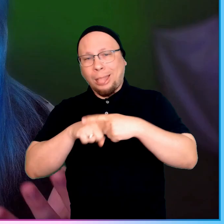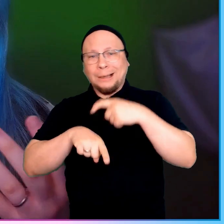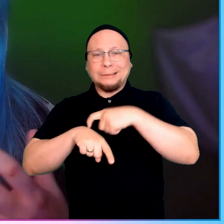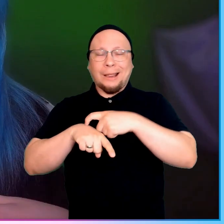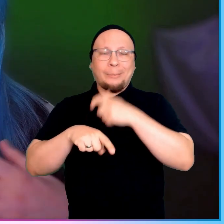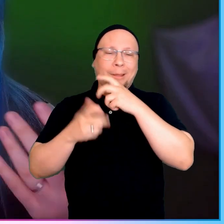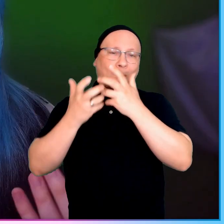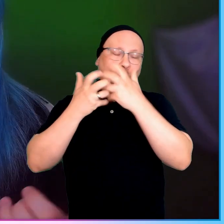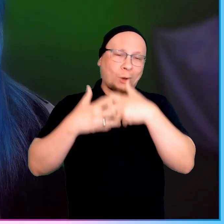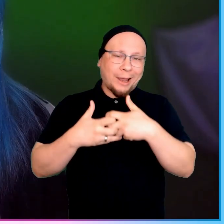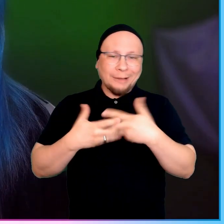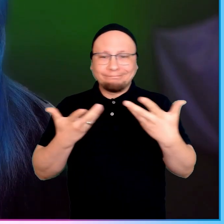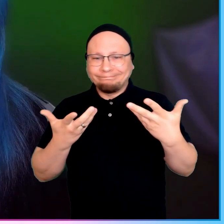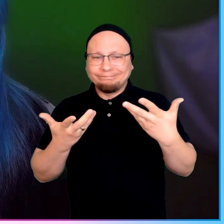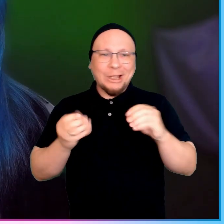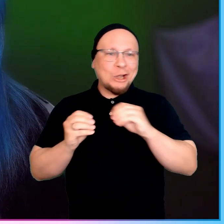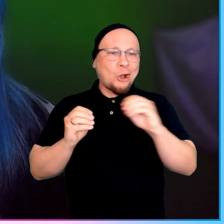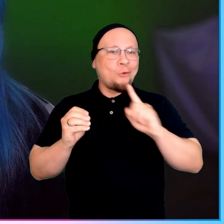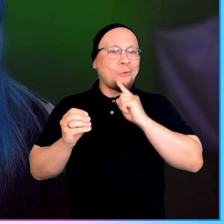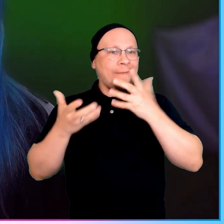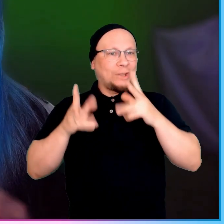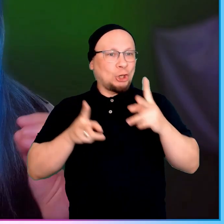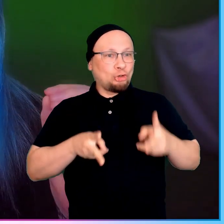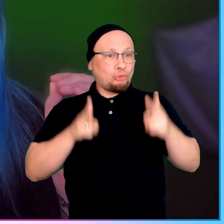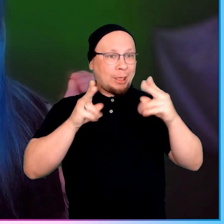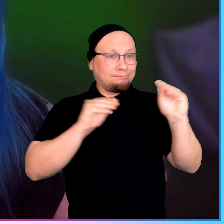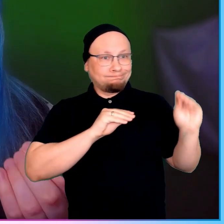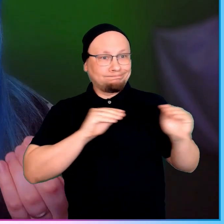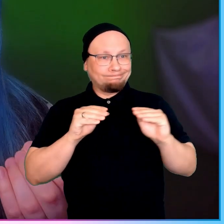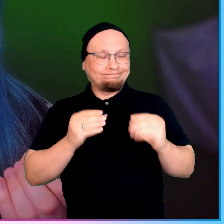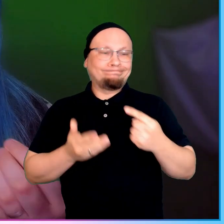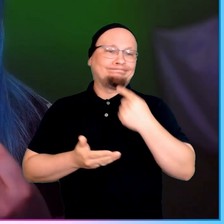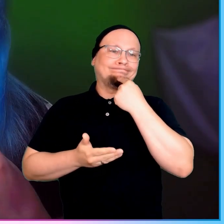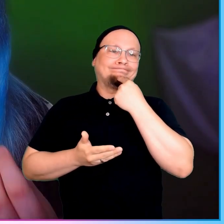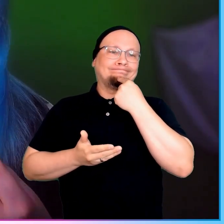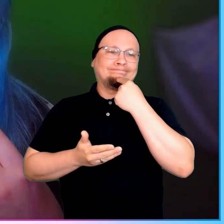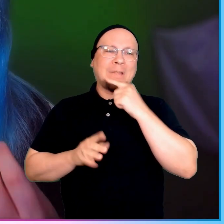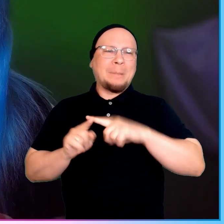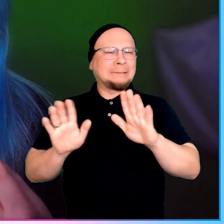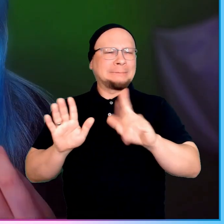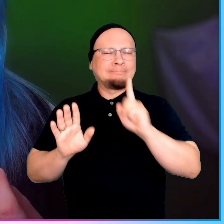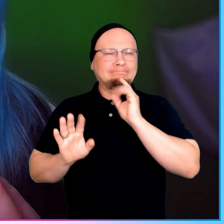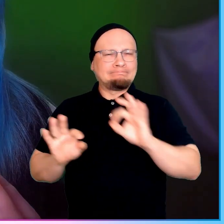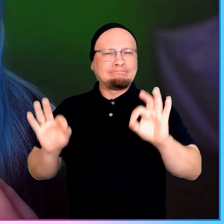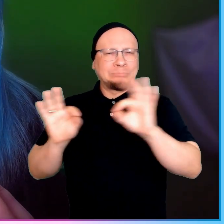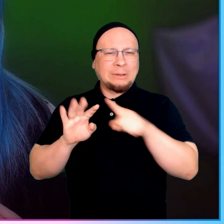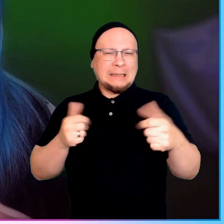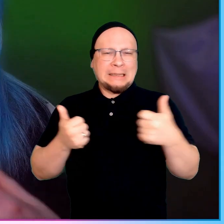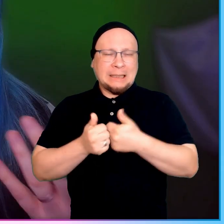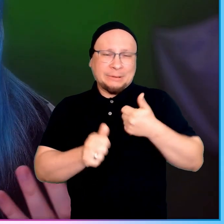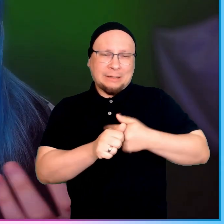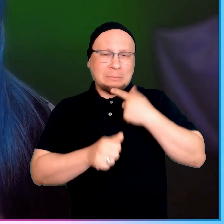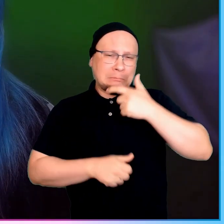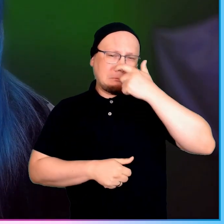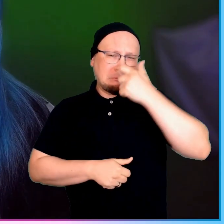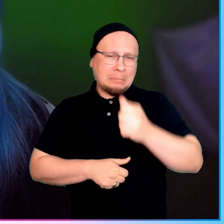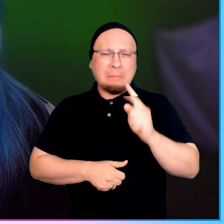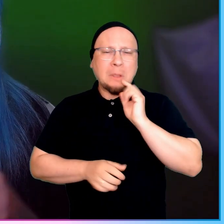together a formal trailer to showcase this game, but I still really think that this game is doing some interesting stuff, and I think it is worth talking about,